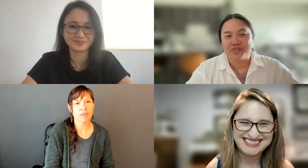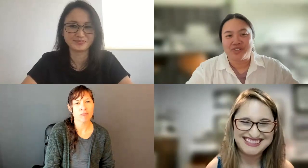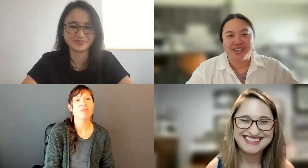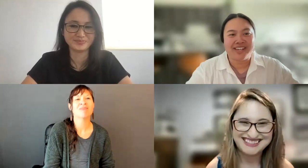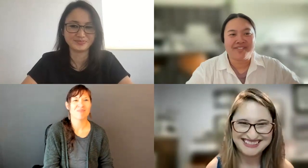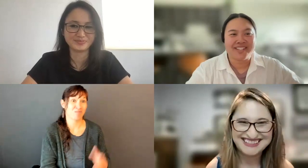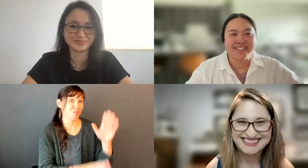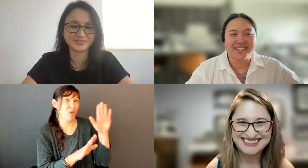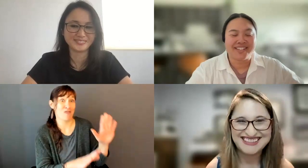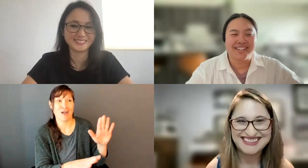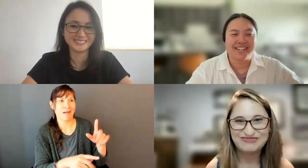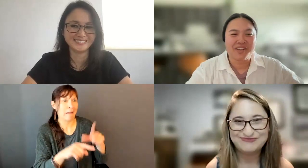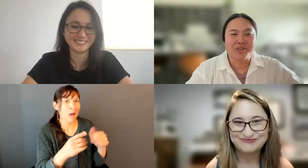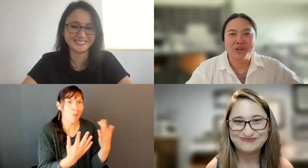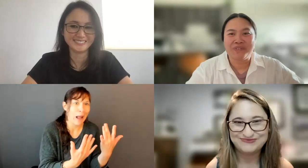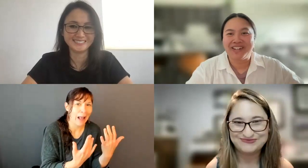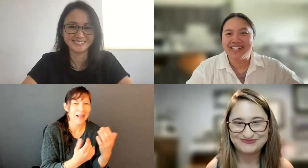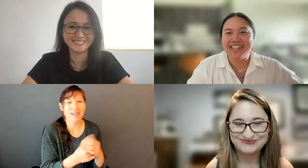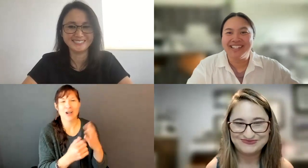Wonderful. I can't wait to learn more about it.